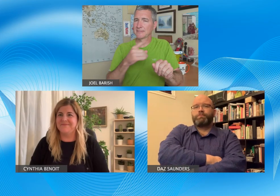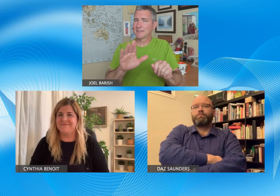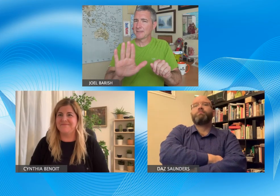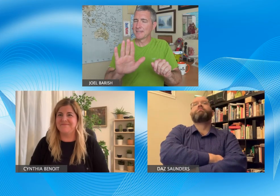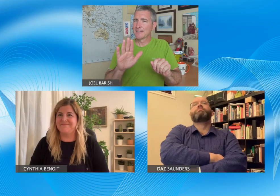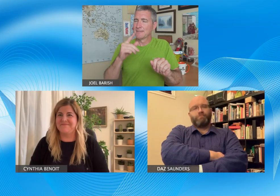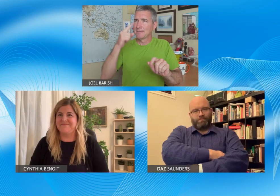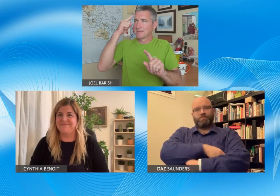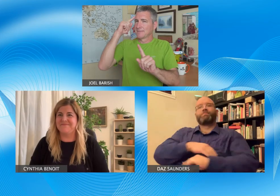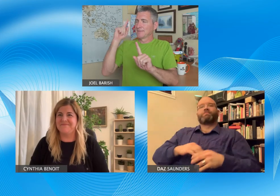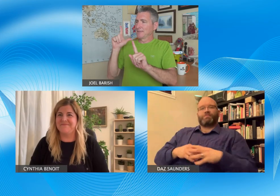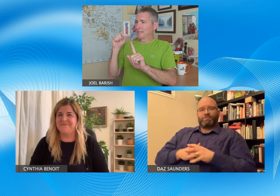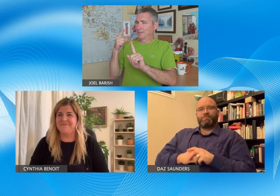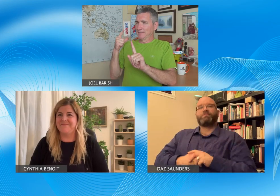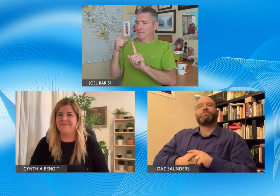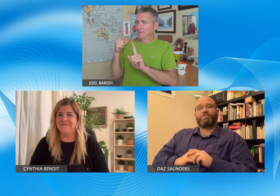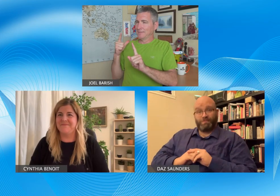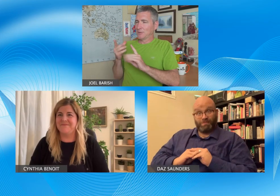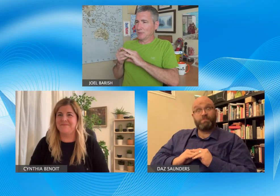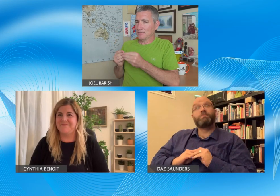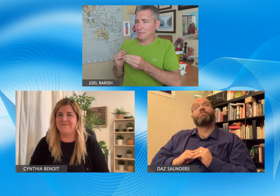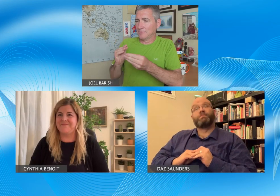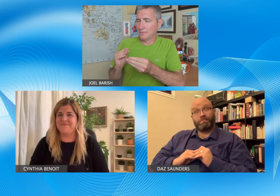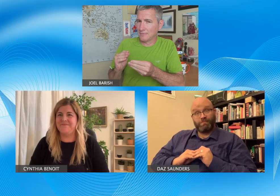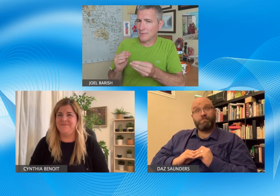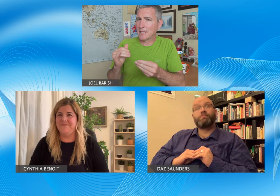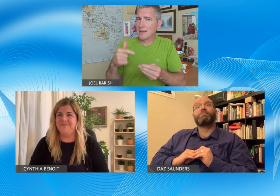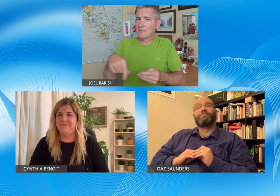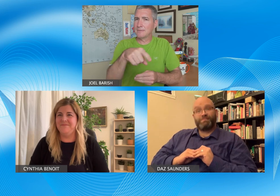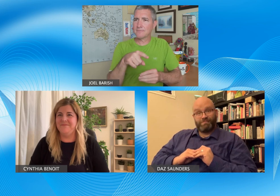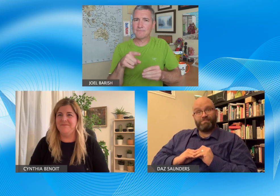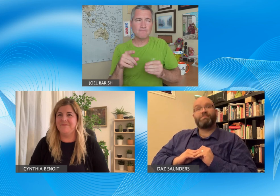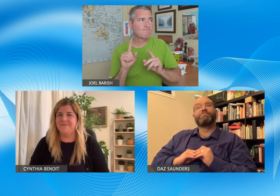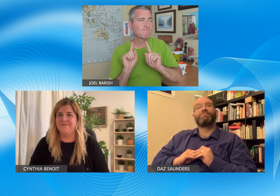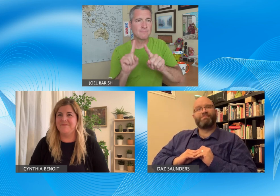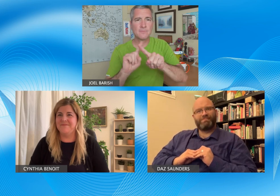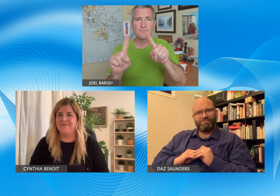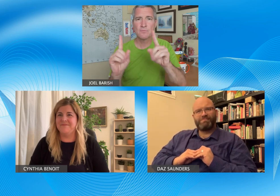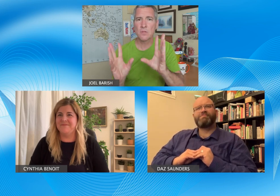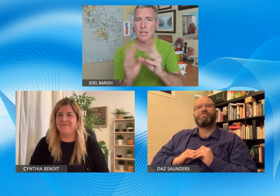What is interesting with the notion of passing stories down is that I can see you are attending many conferences